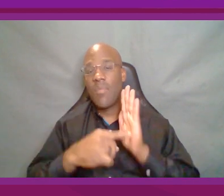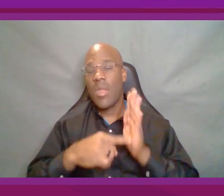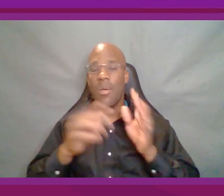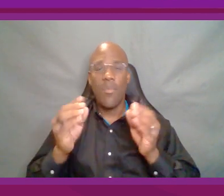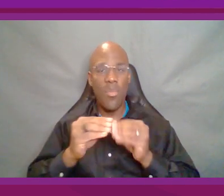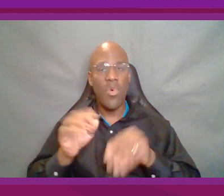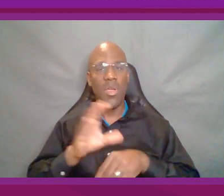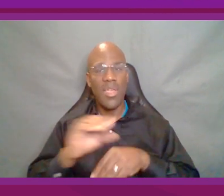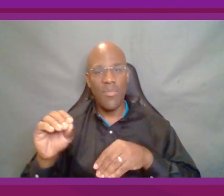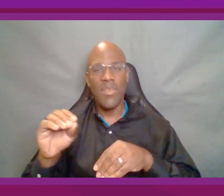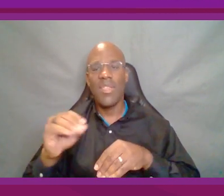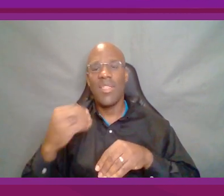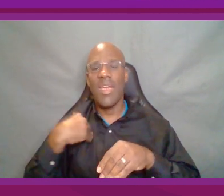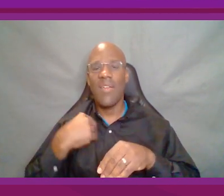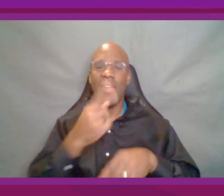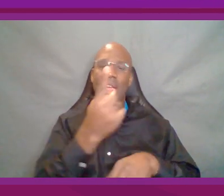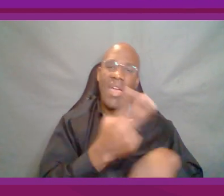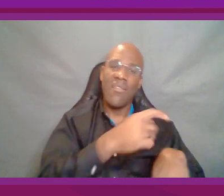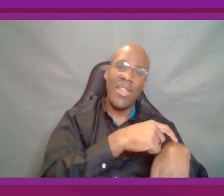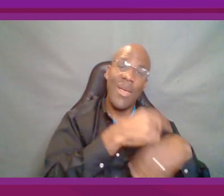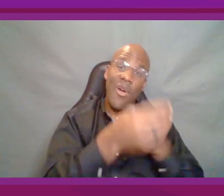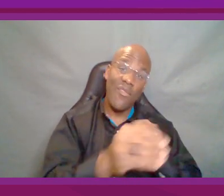companies are doing you know half time in the office come back and